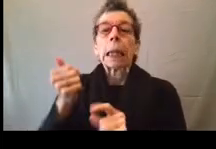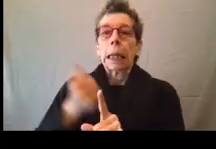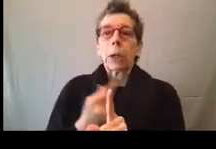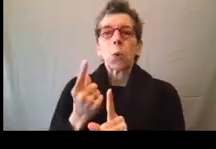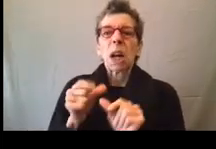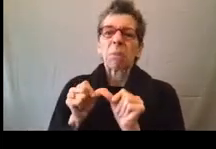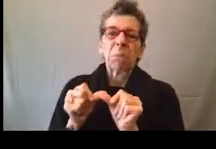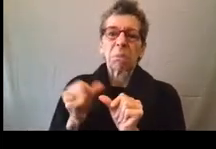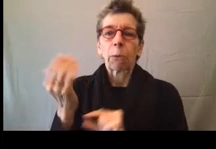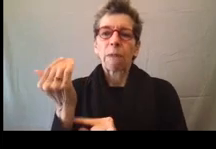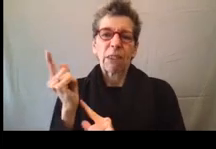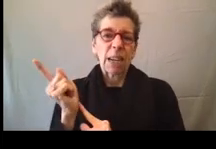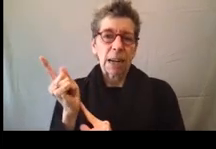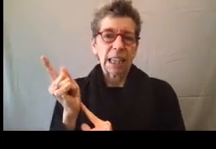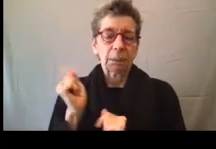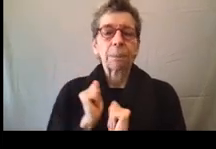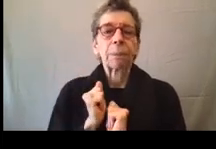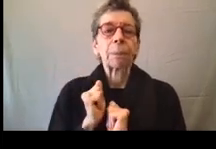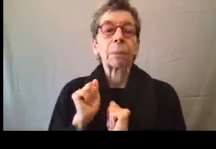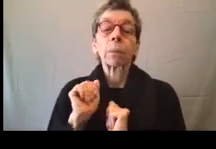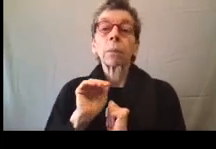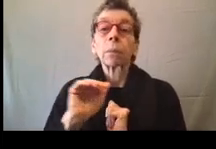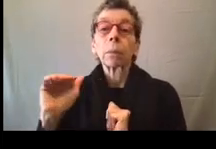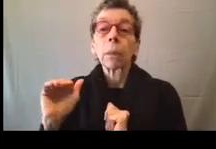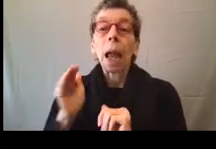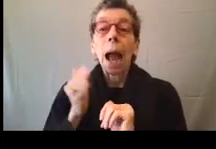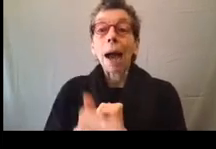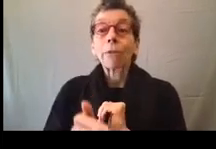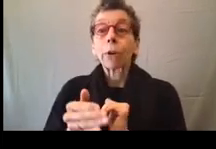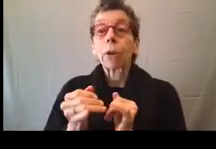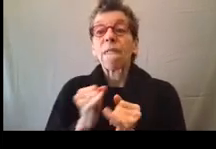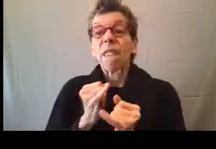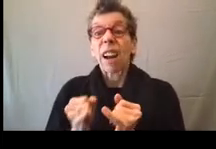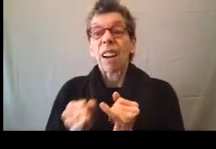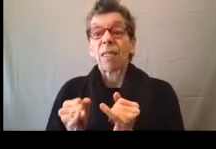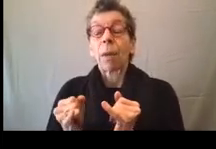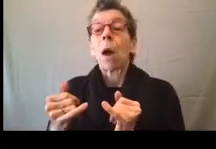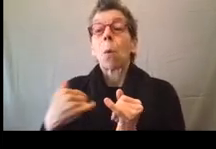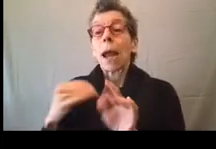15 minutes. As a reminder, after the final presentation, we'll have a 20 minute question